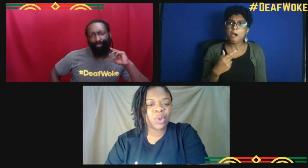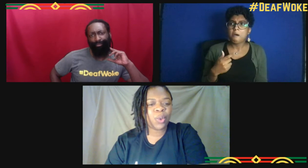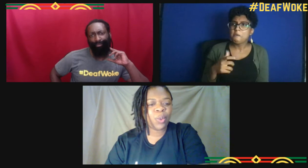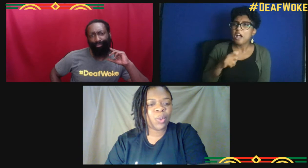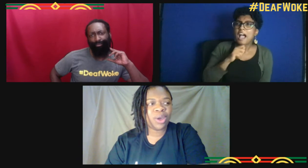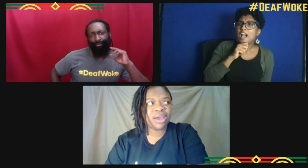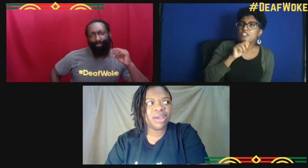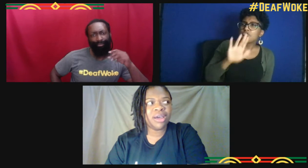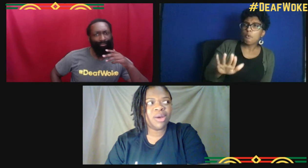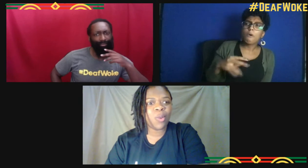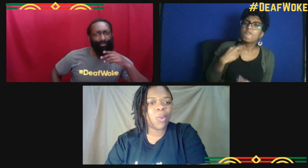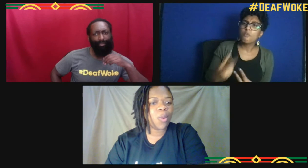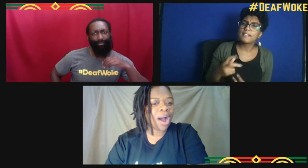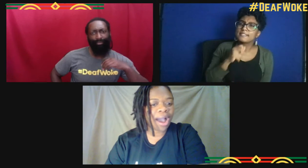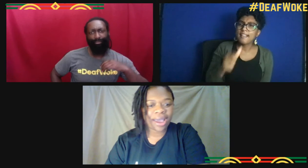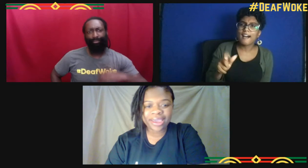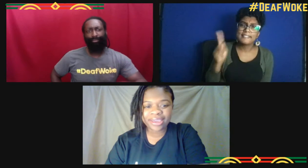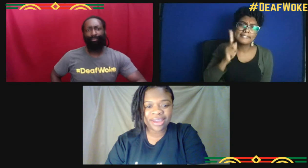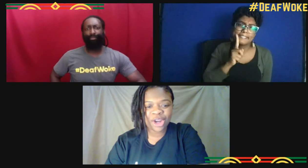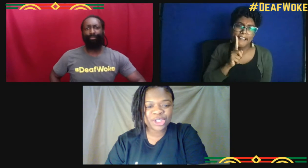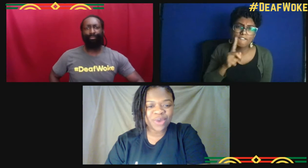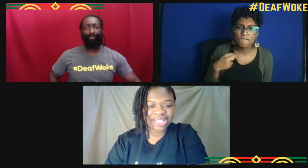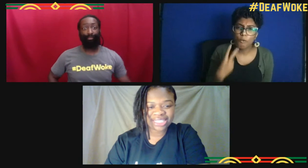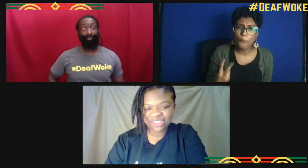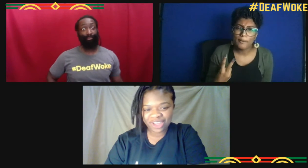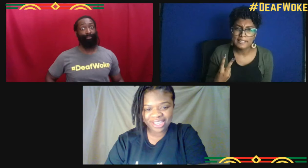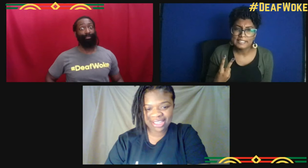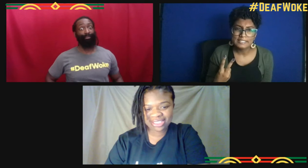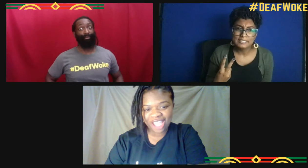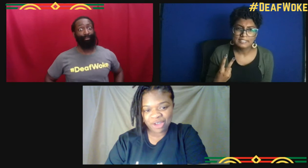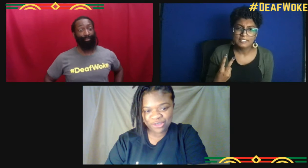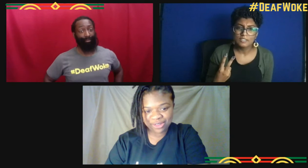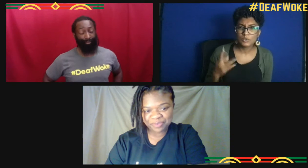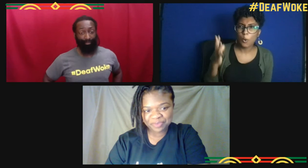so why are you identifying the deaf?